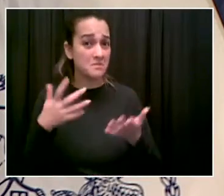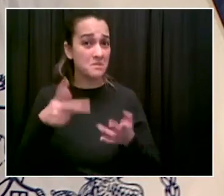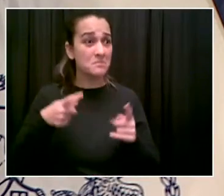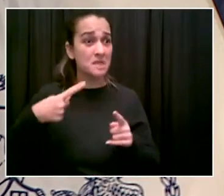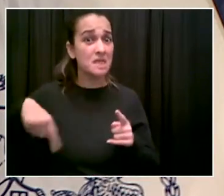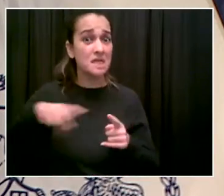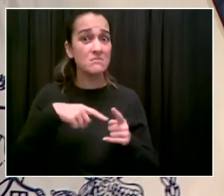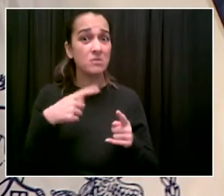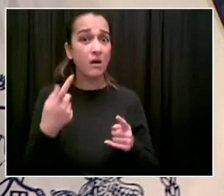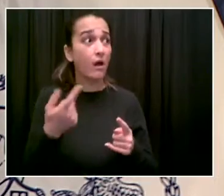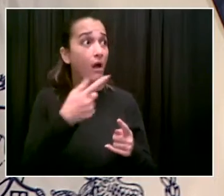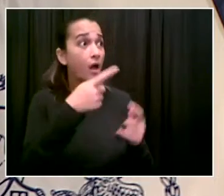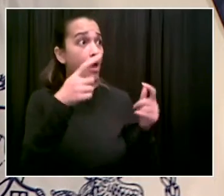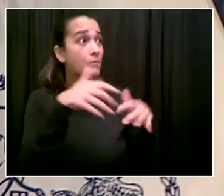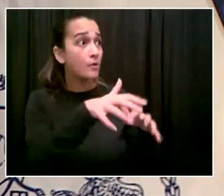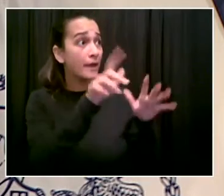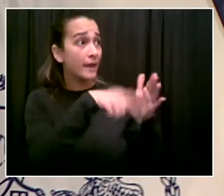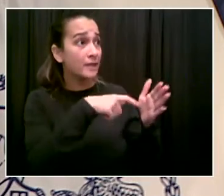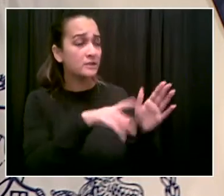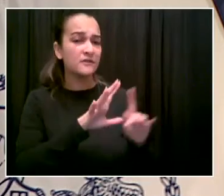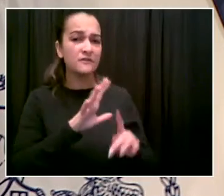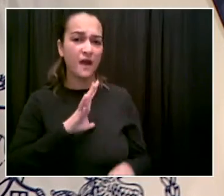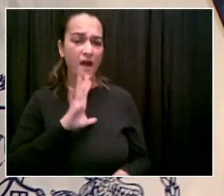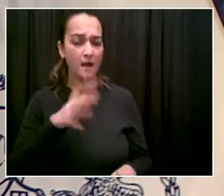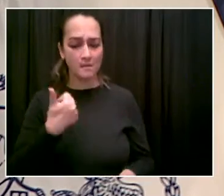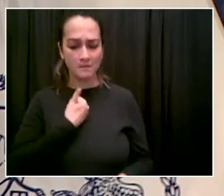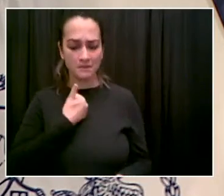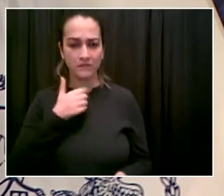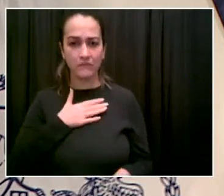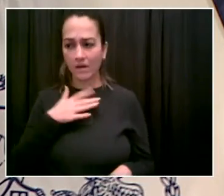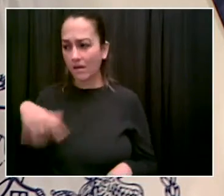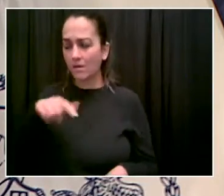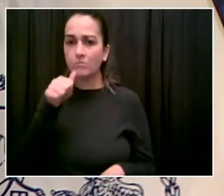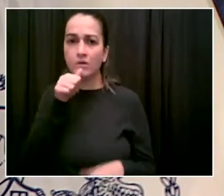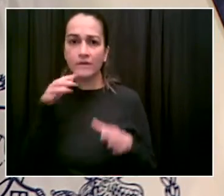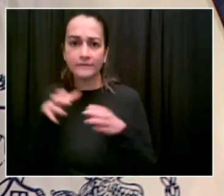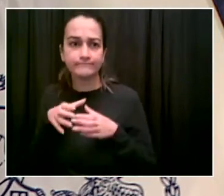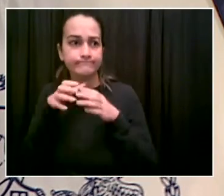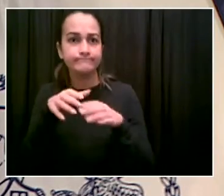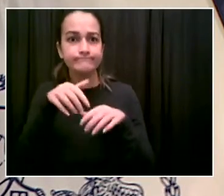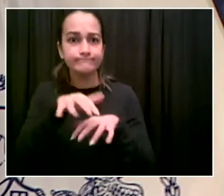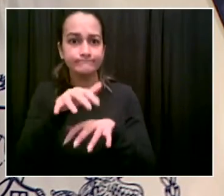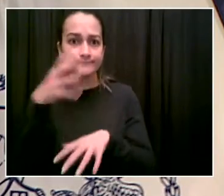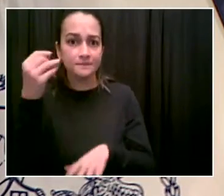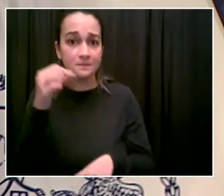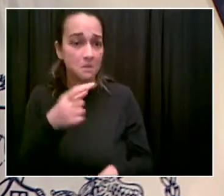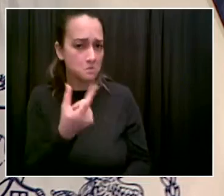YOU IDONG ABOUT THAT? I WILL TURN TO THE CHIEF AND